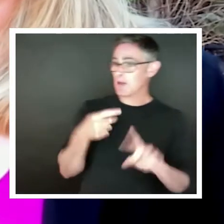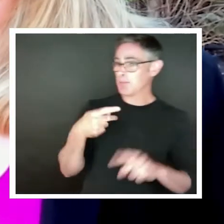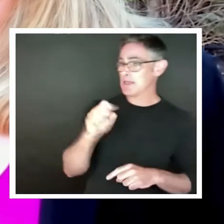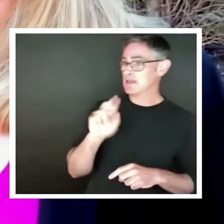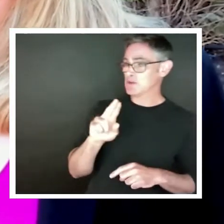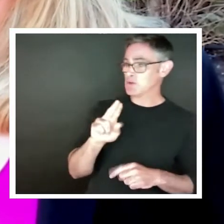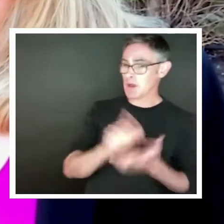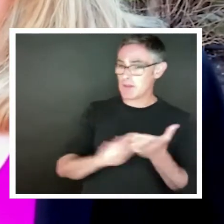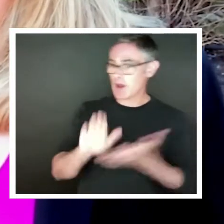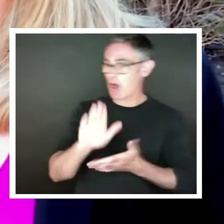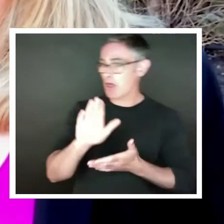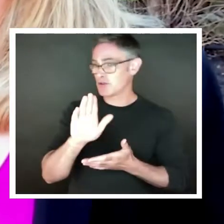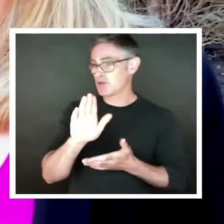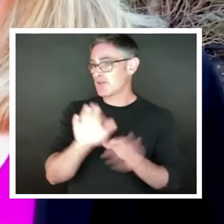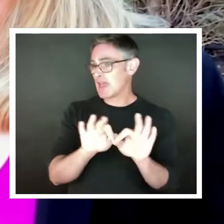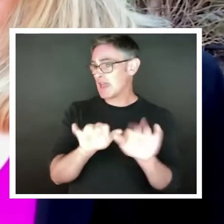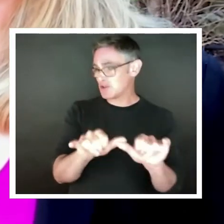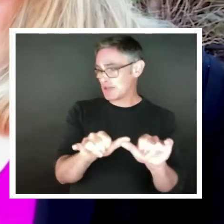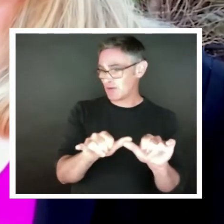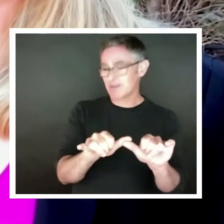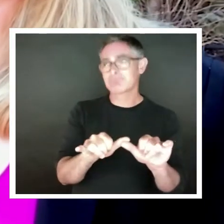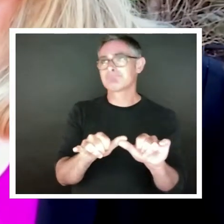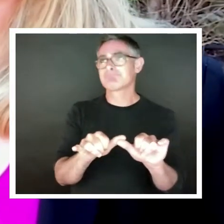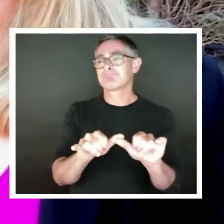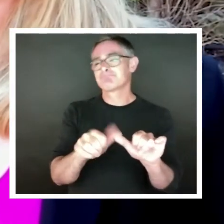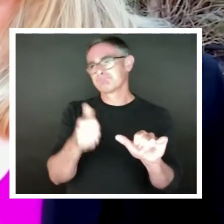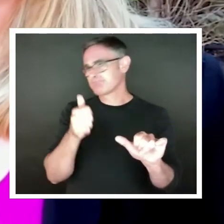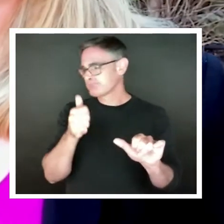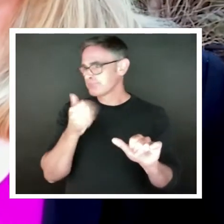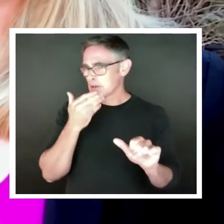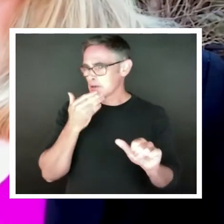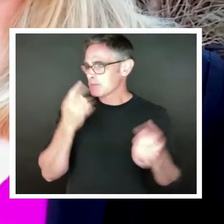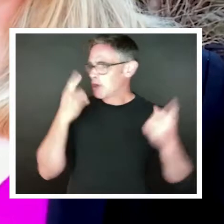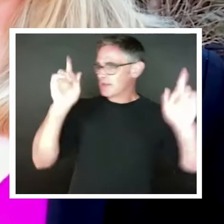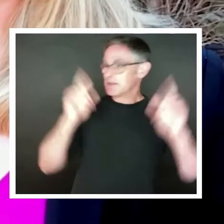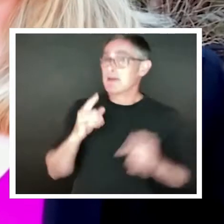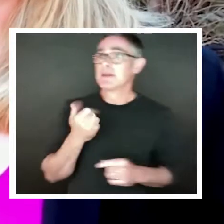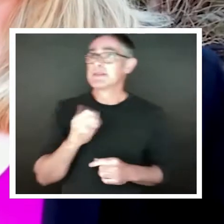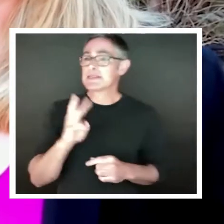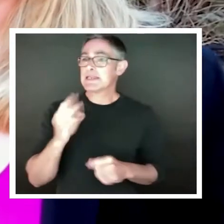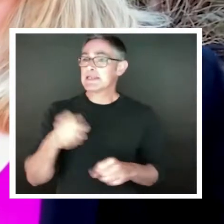is a big accomplishment. 16 years ago today, I was sitting where you are,